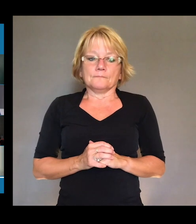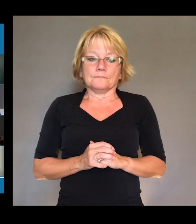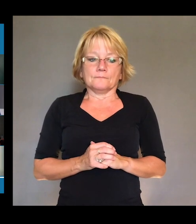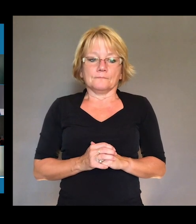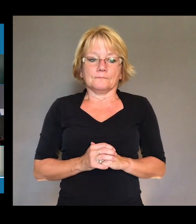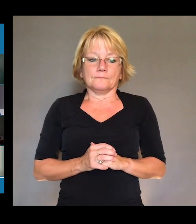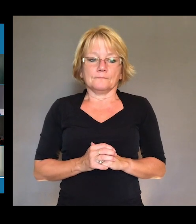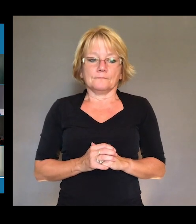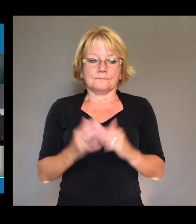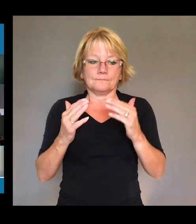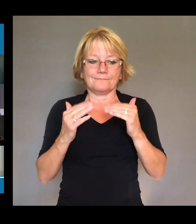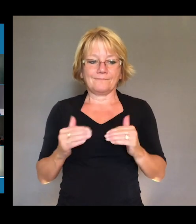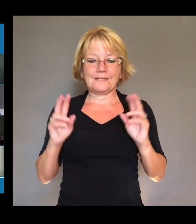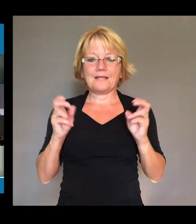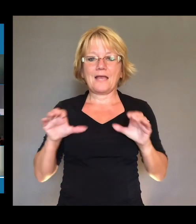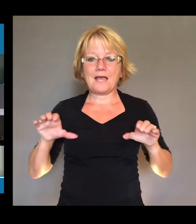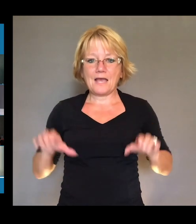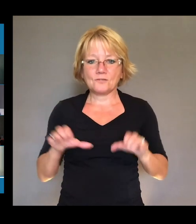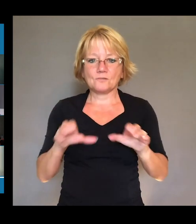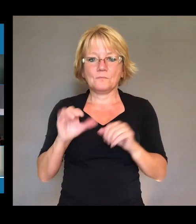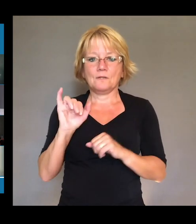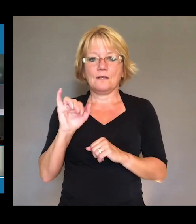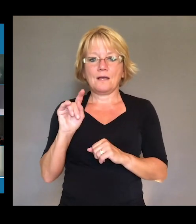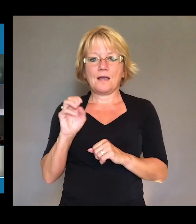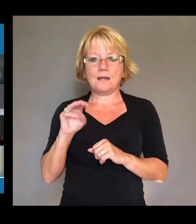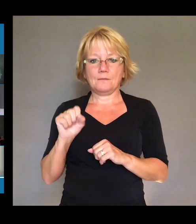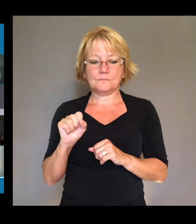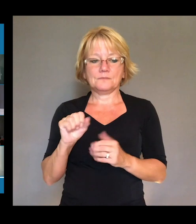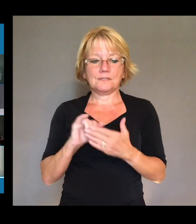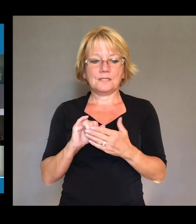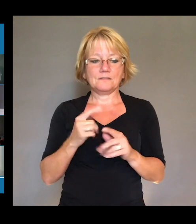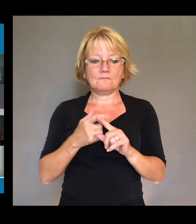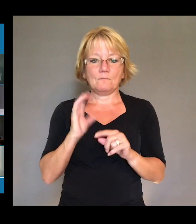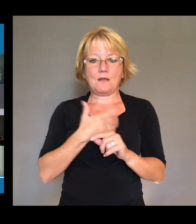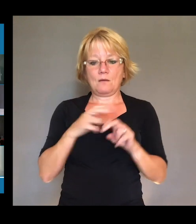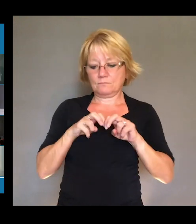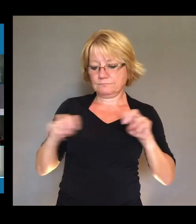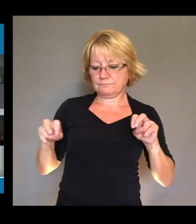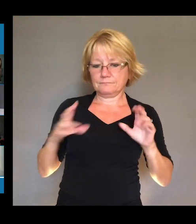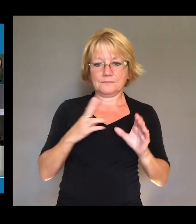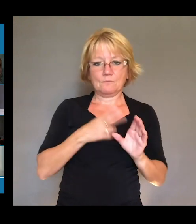So next thing here is what we're gonna talk about is our actionable items. And these are from our forum participants.